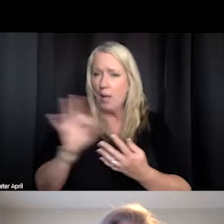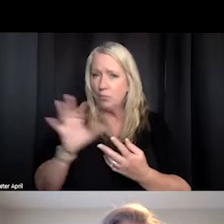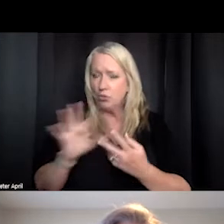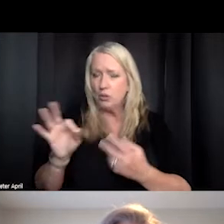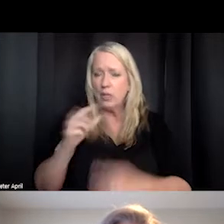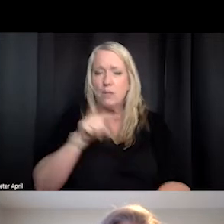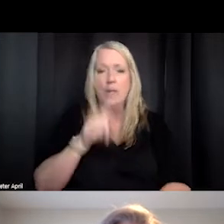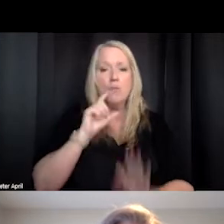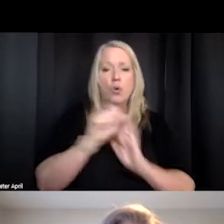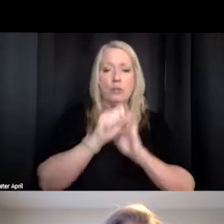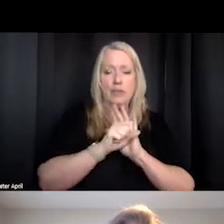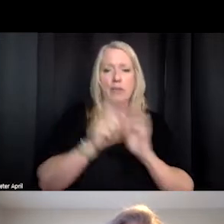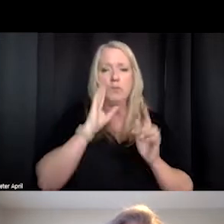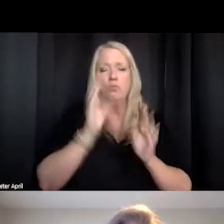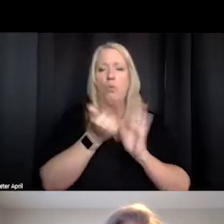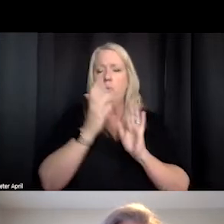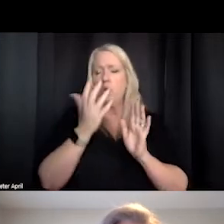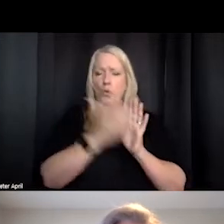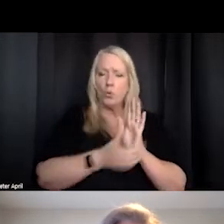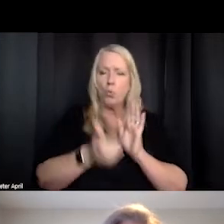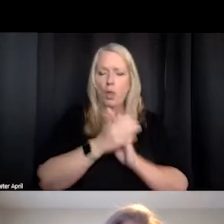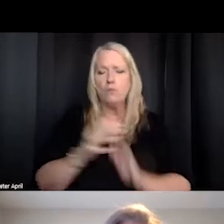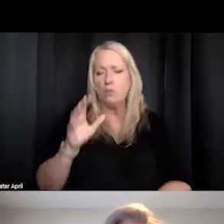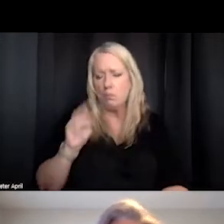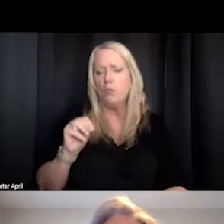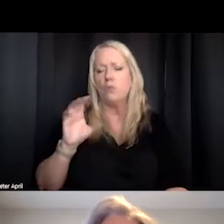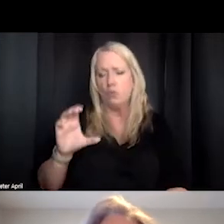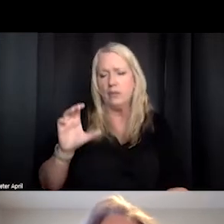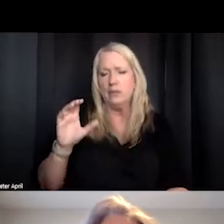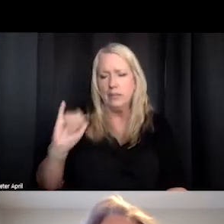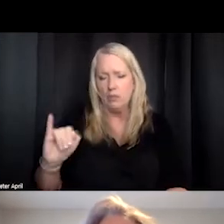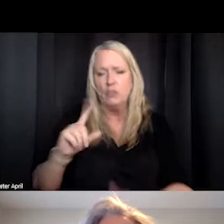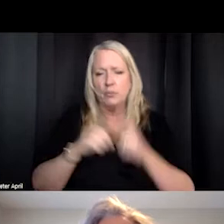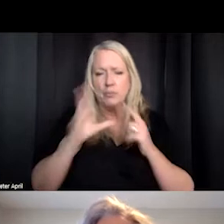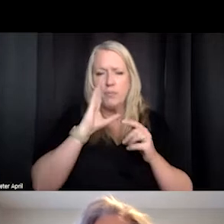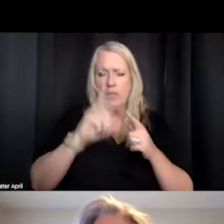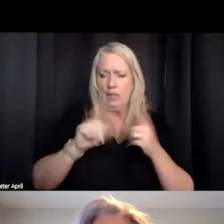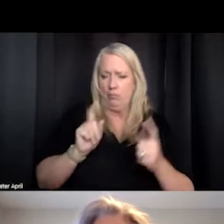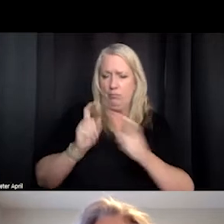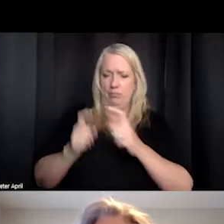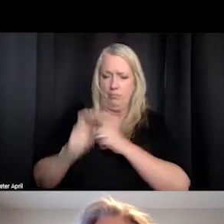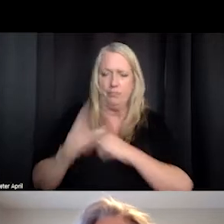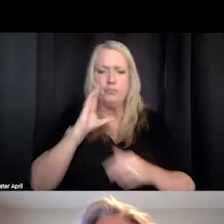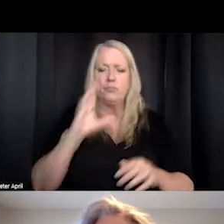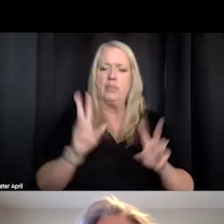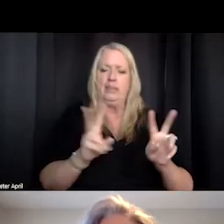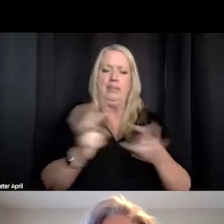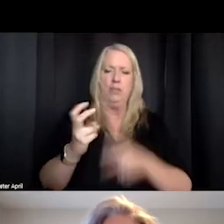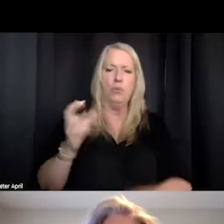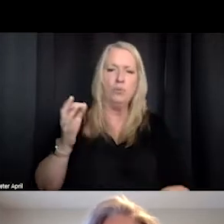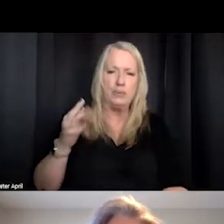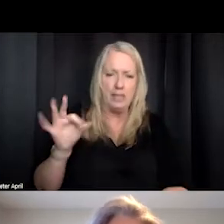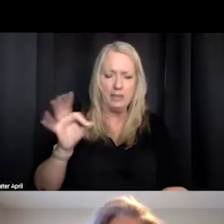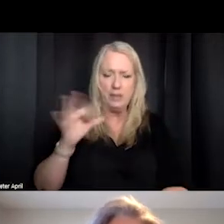FOR COMMUNITY BASED MOBILE CRISIS INTERVENTION SERVICES. TITLE 9 OF THE SOCIAL SECURITY ACT,